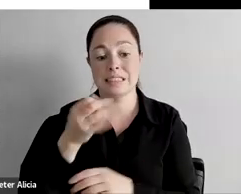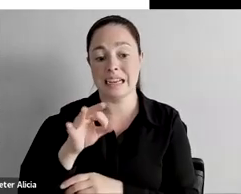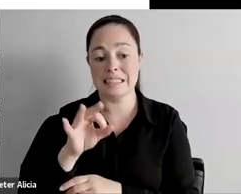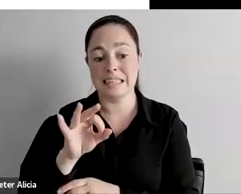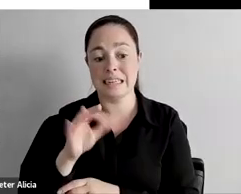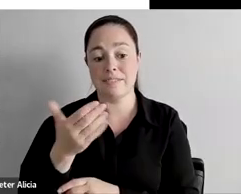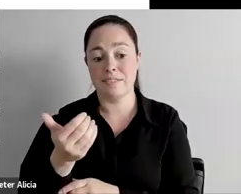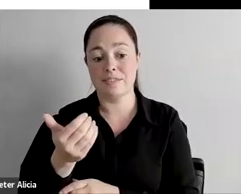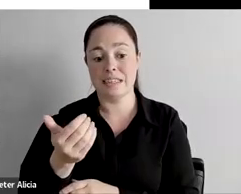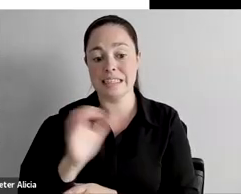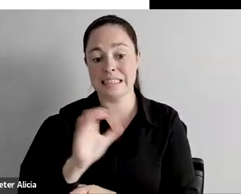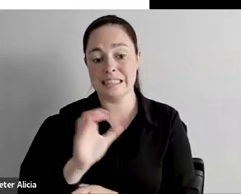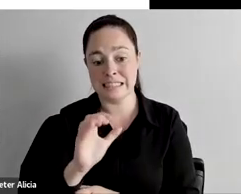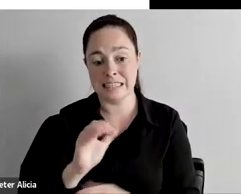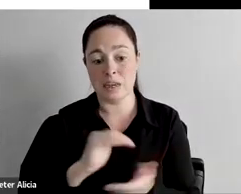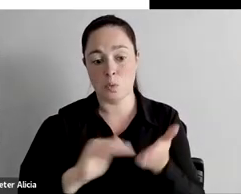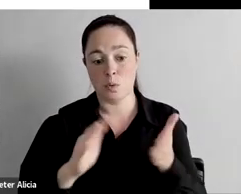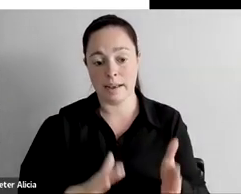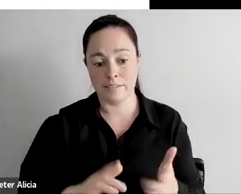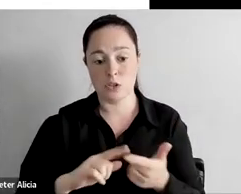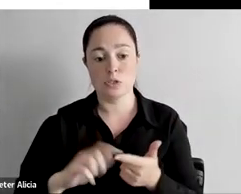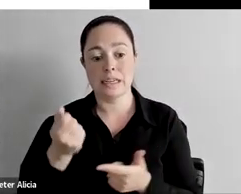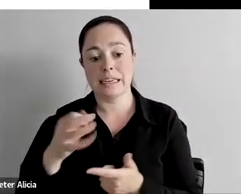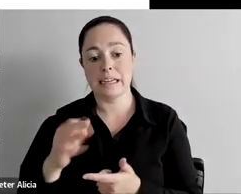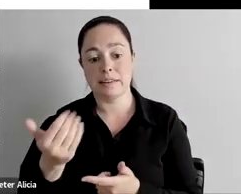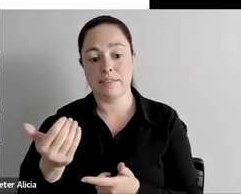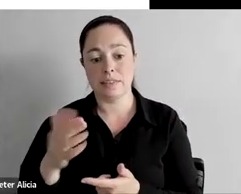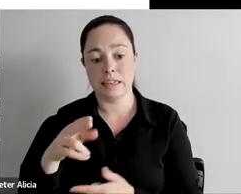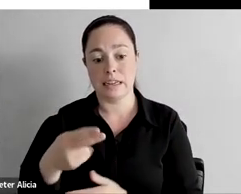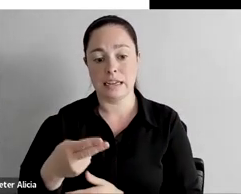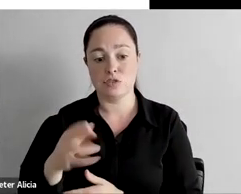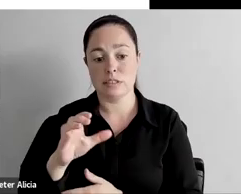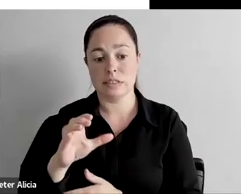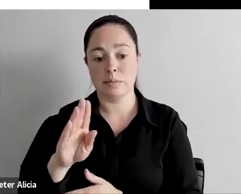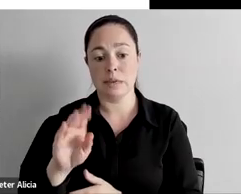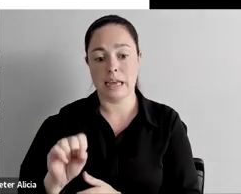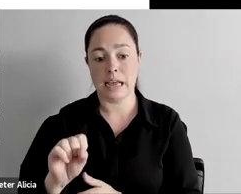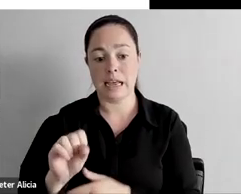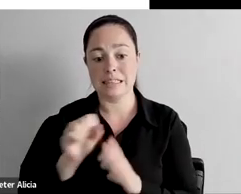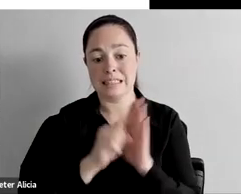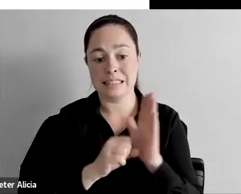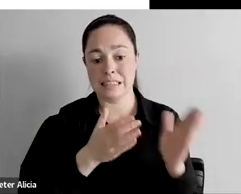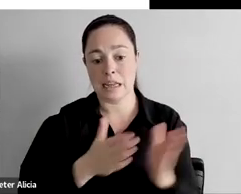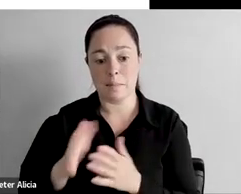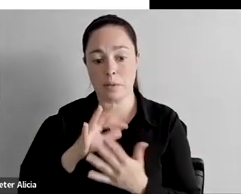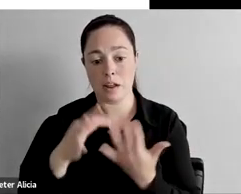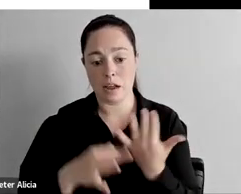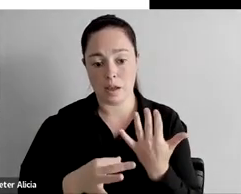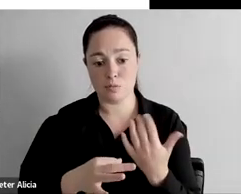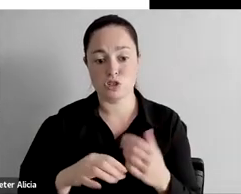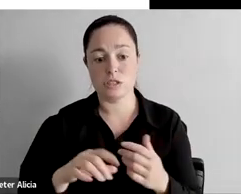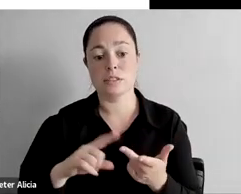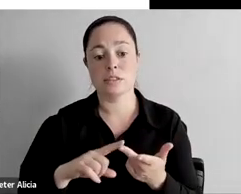1915(i) HCBS state plan option, 1915(j) self directed personal assistance services,